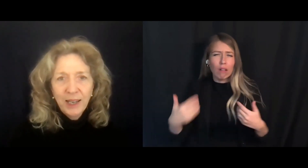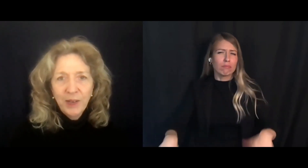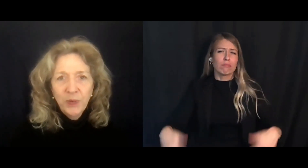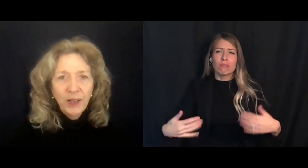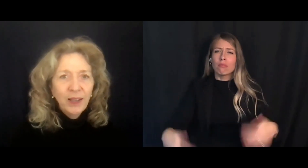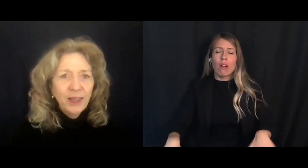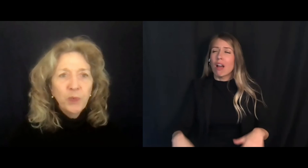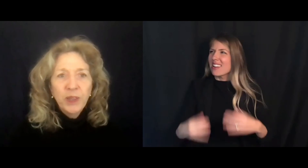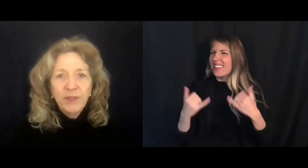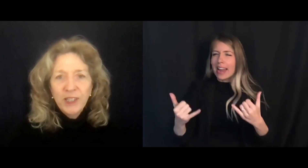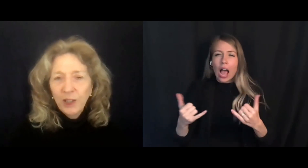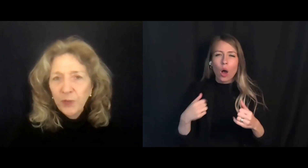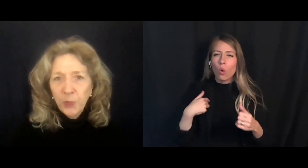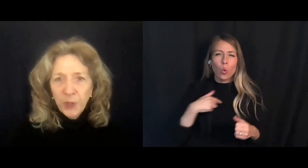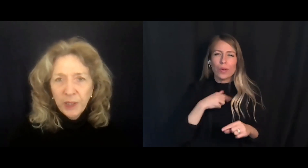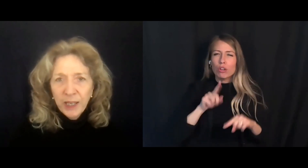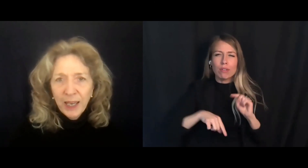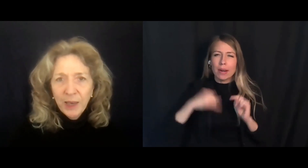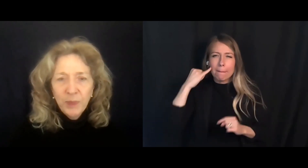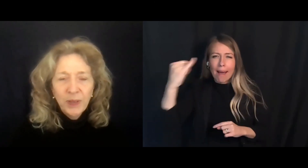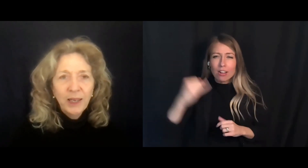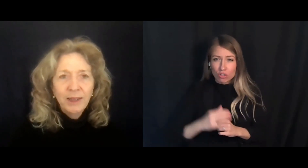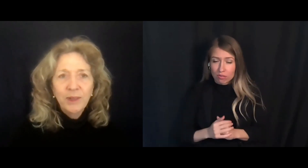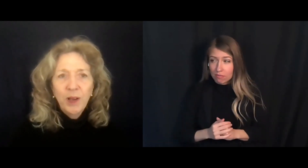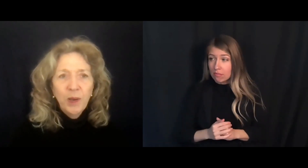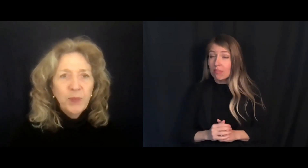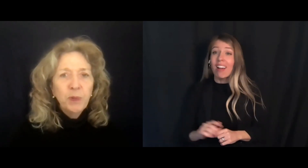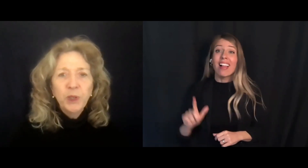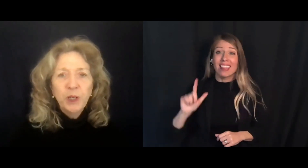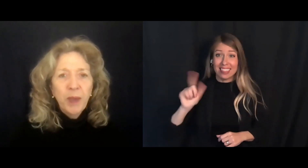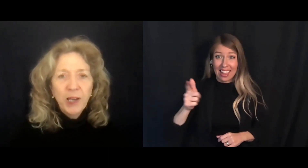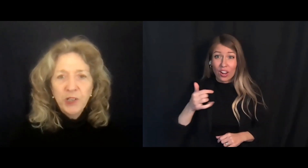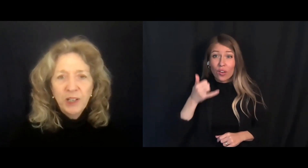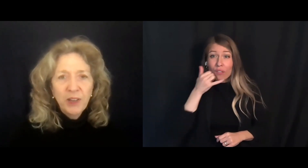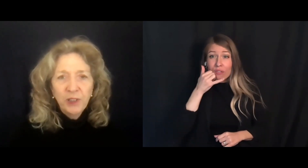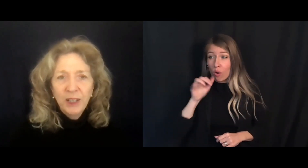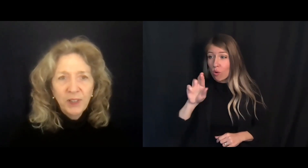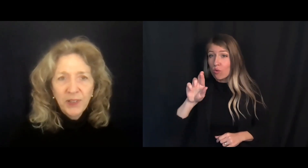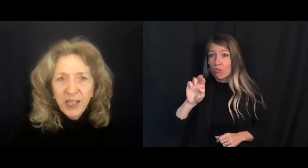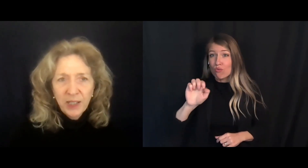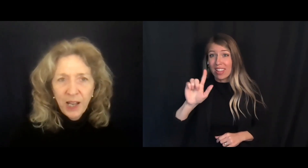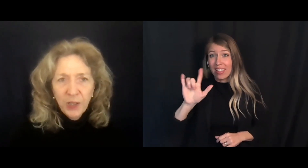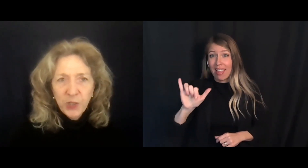And then when the telephone relay came and people couldn't imagine another level of technology,